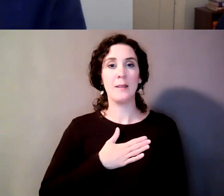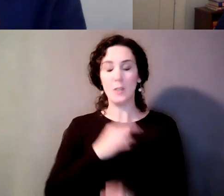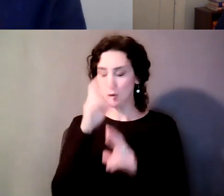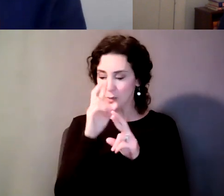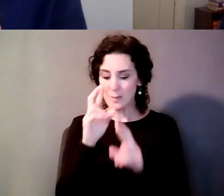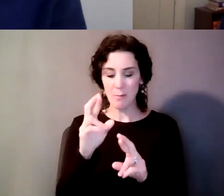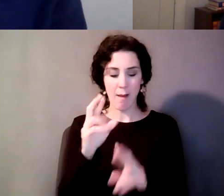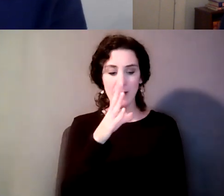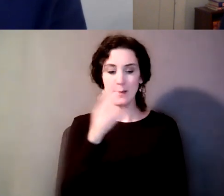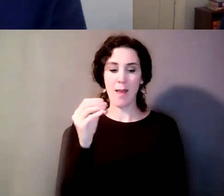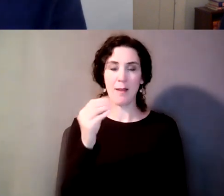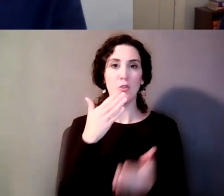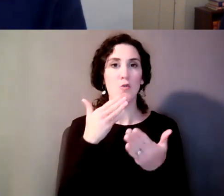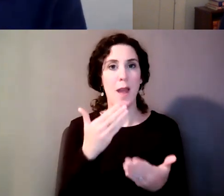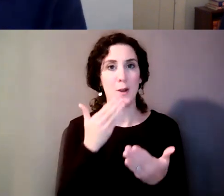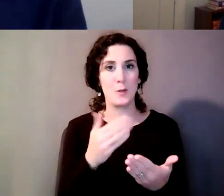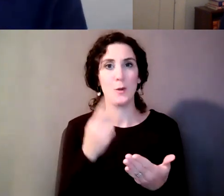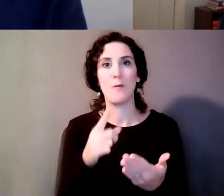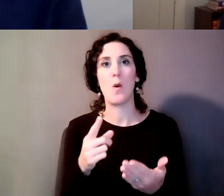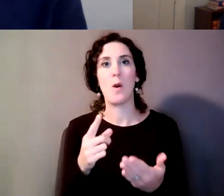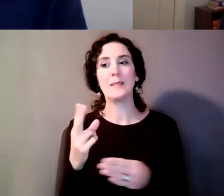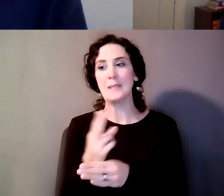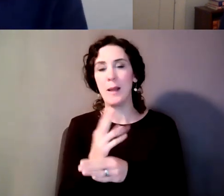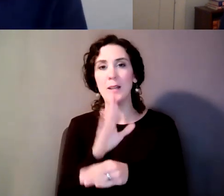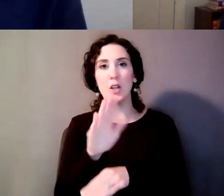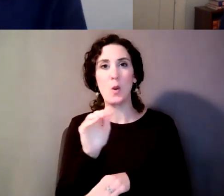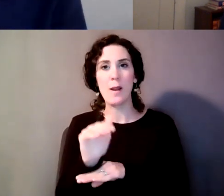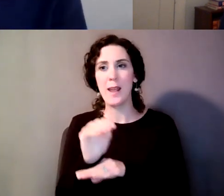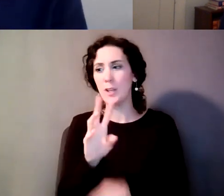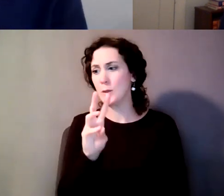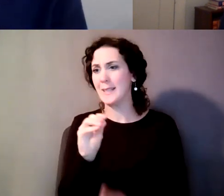respect and gratitude for spending time, 60 minutes with me